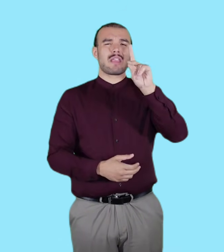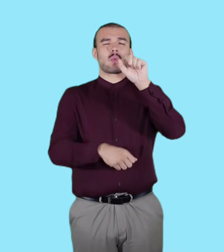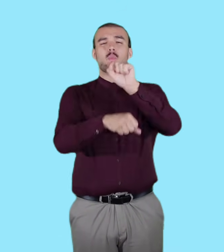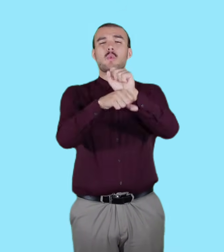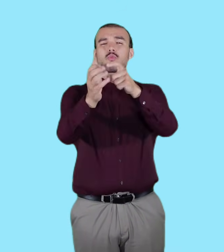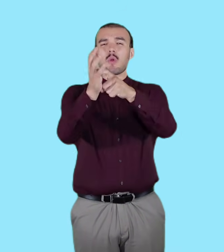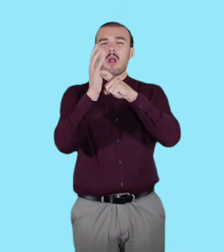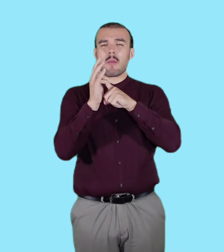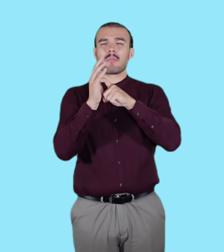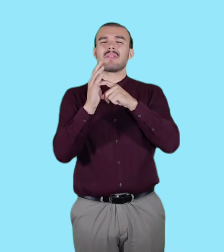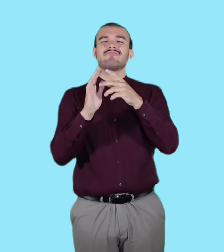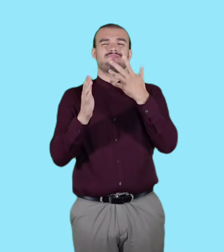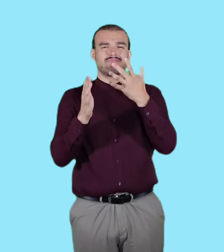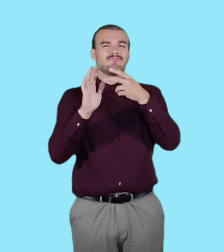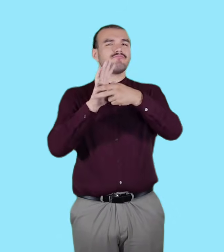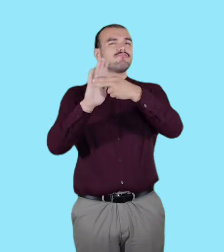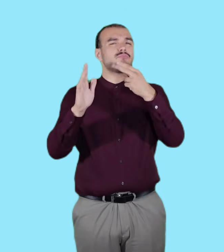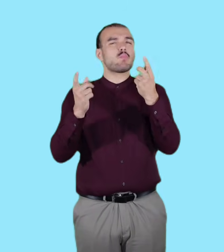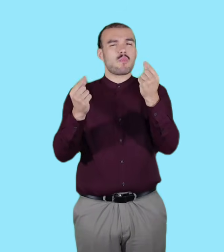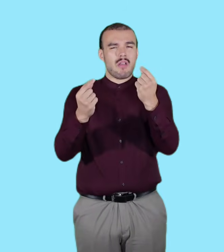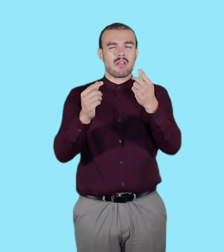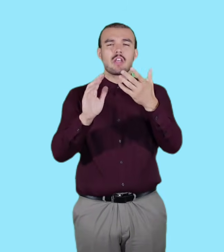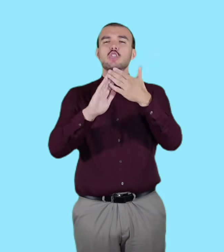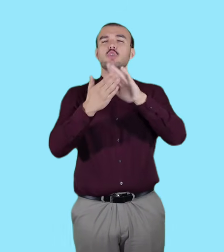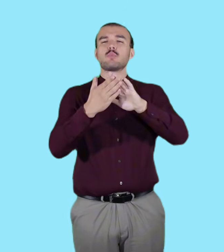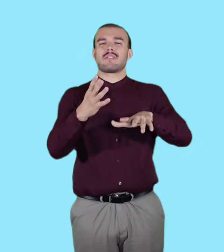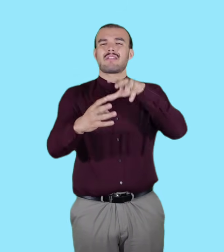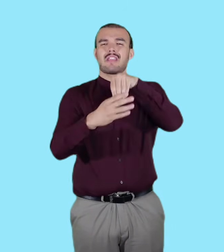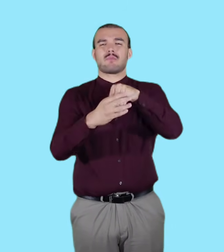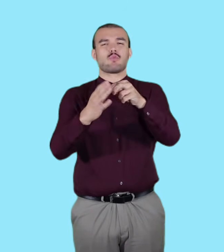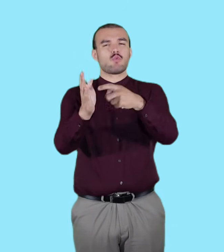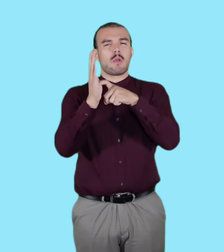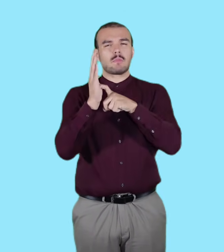also known as community engagement requirements.